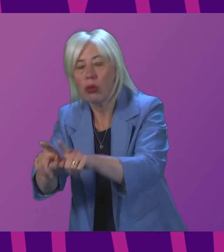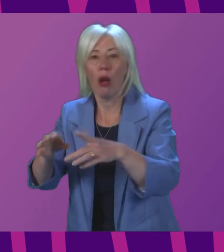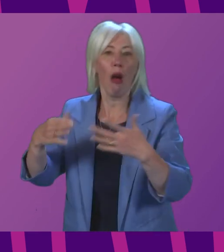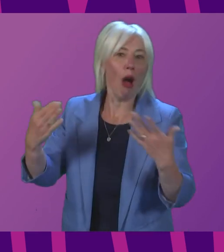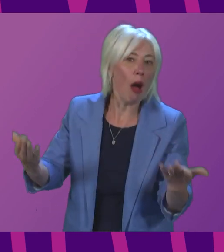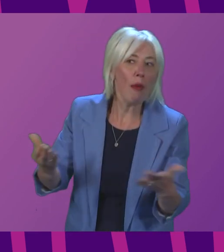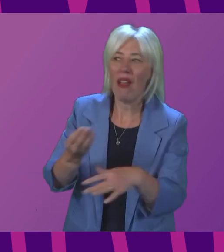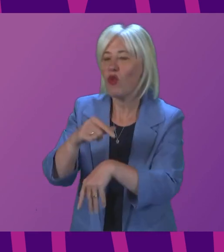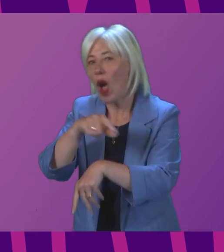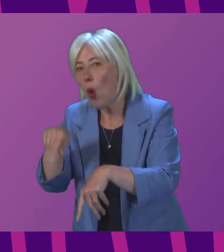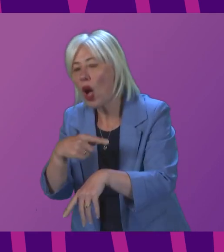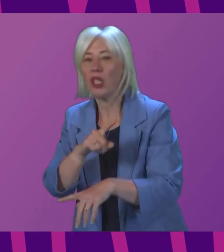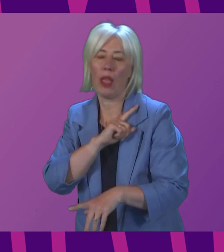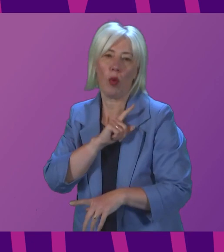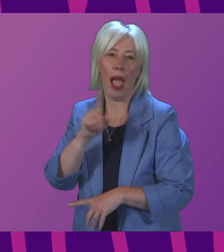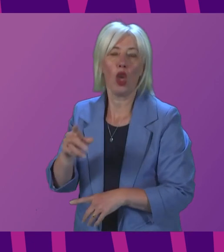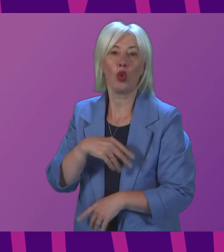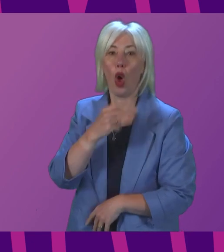a few hours—to the community for the first time.